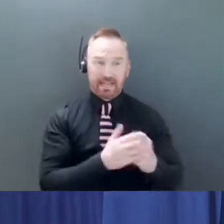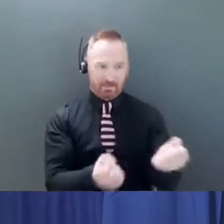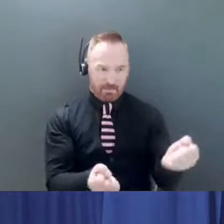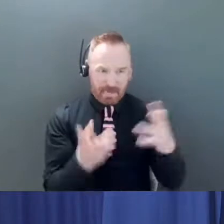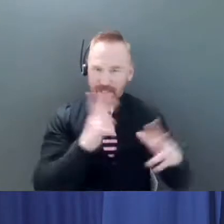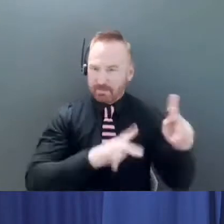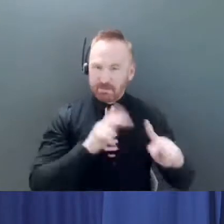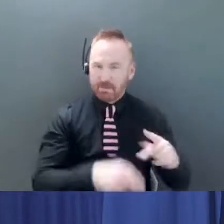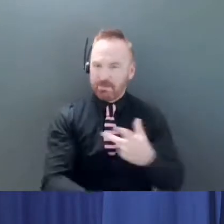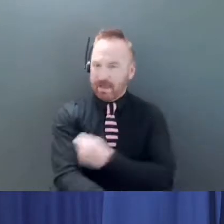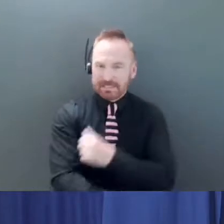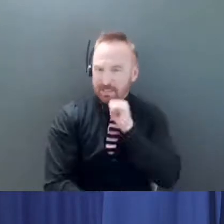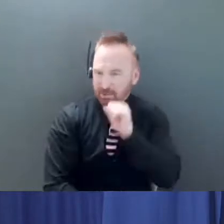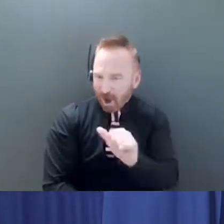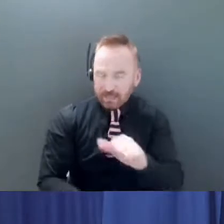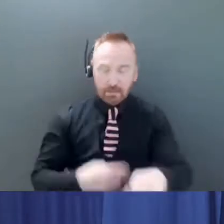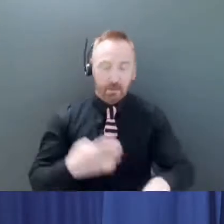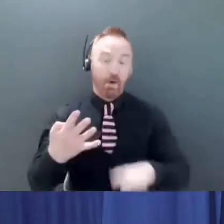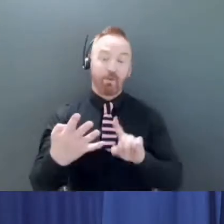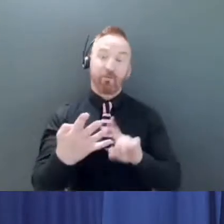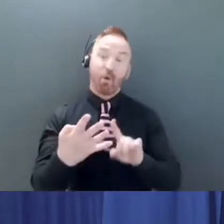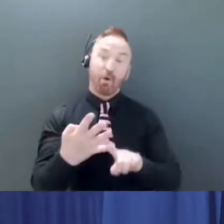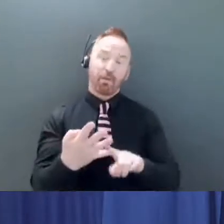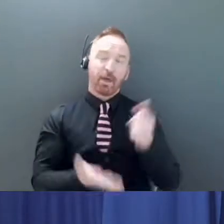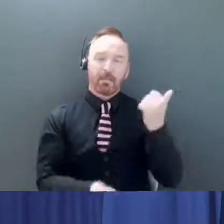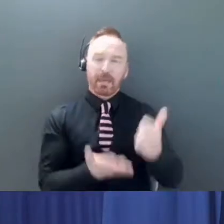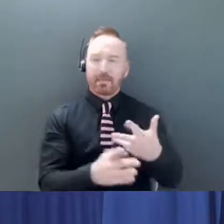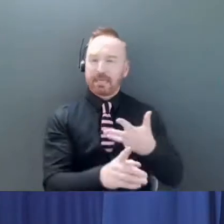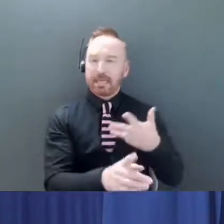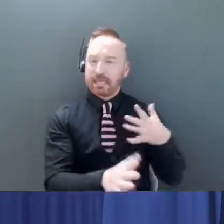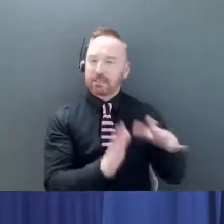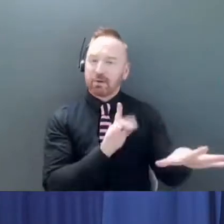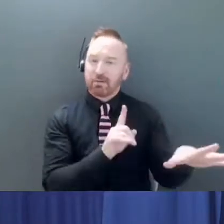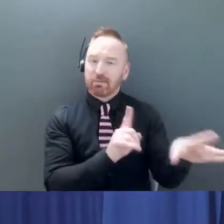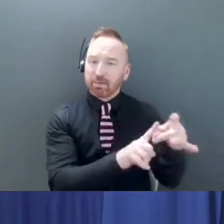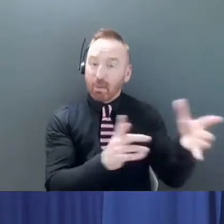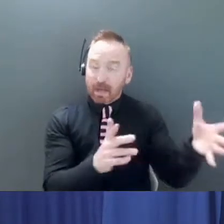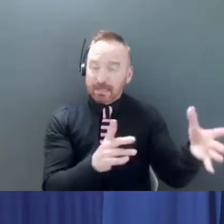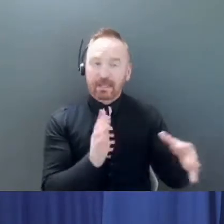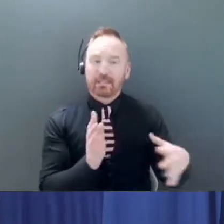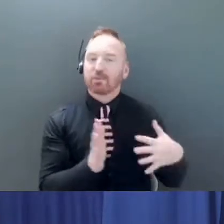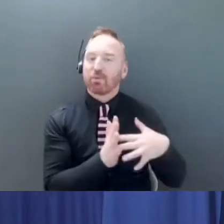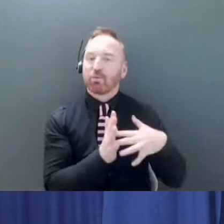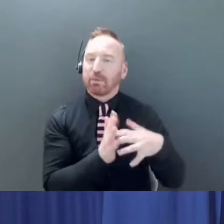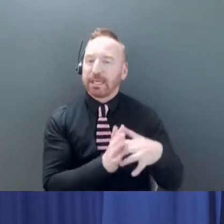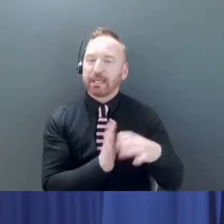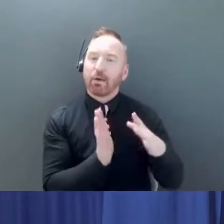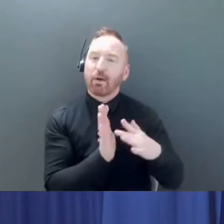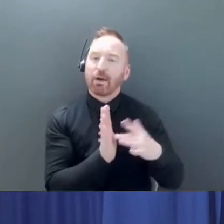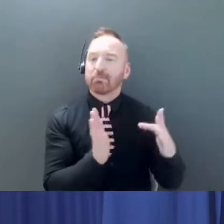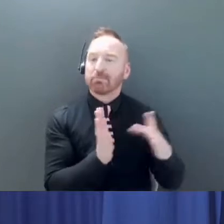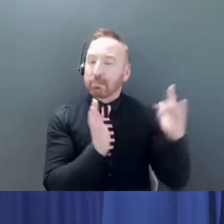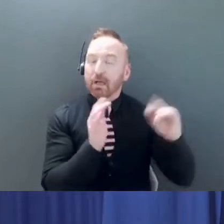To minimize the impact pa of delta introductions, we must continue to keep gatherings safe by limiting numbers of